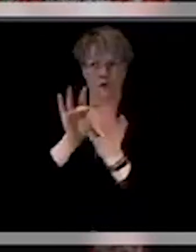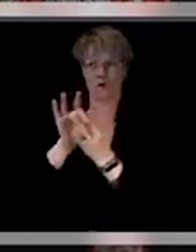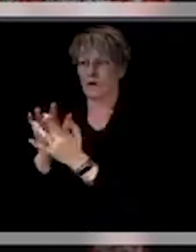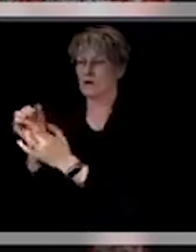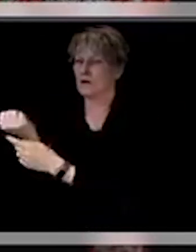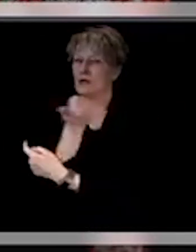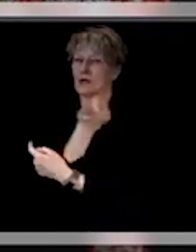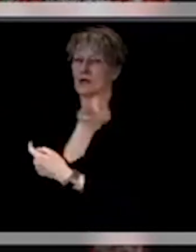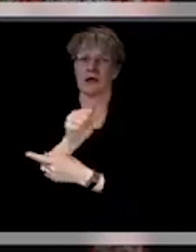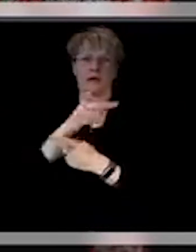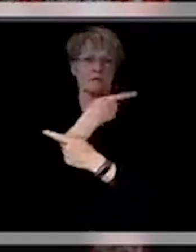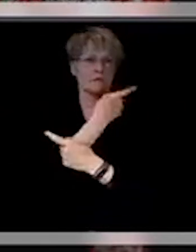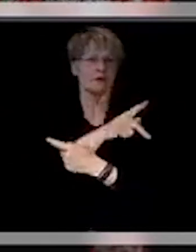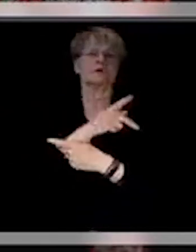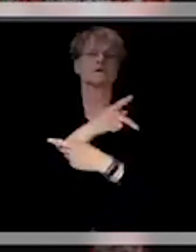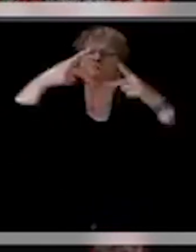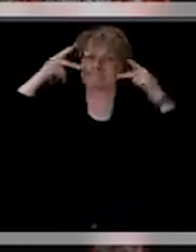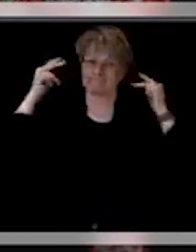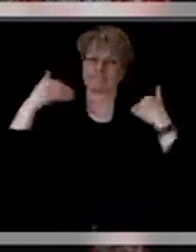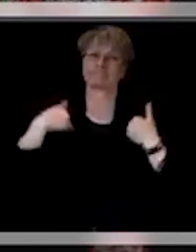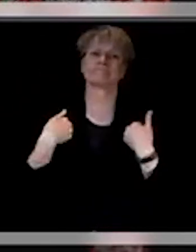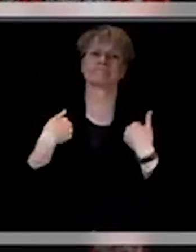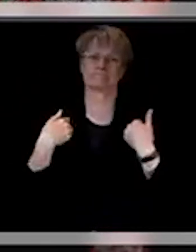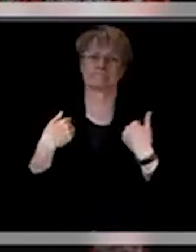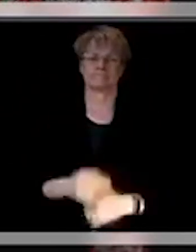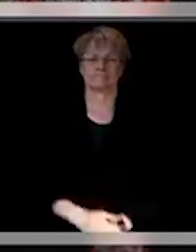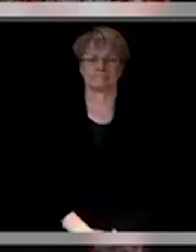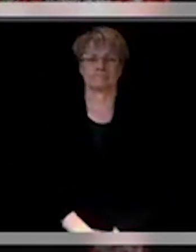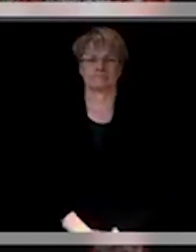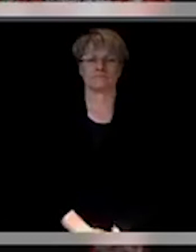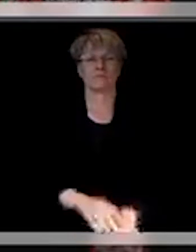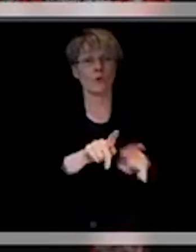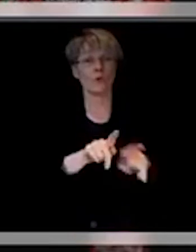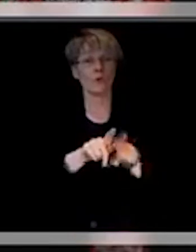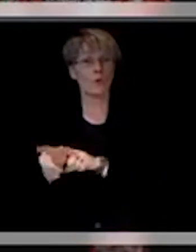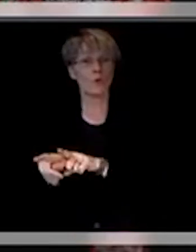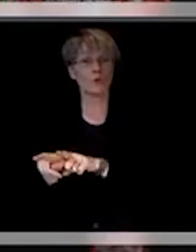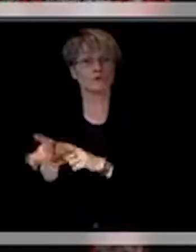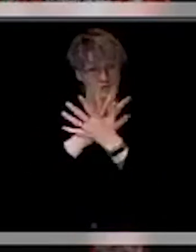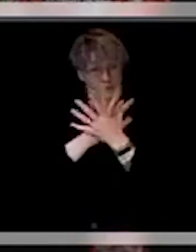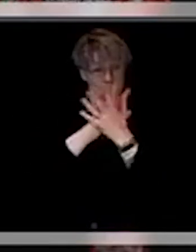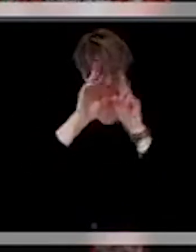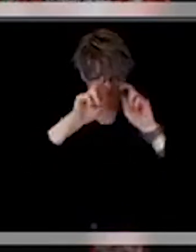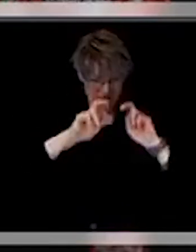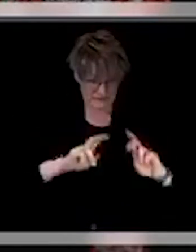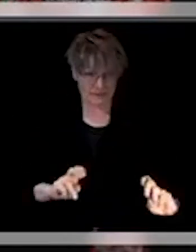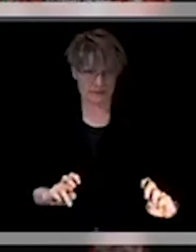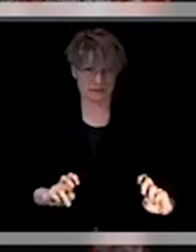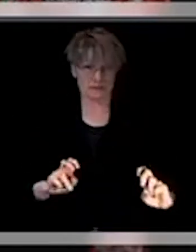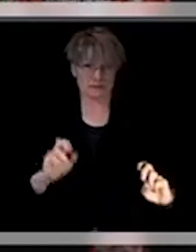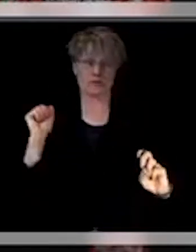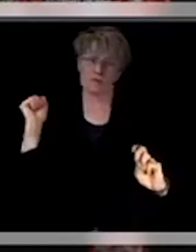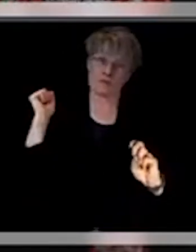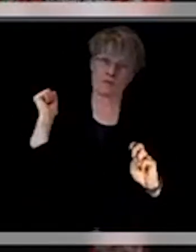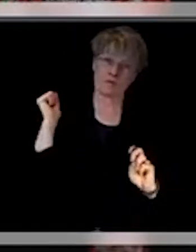we have also been screening. All our all of our screening processes started in March,